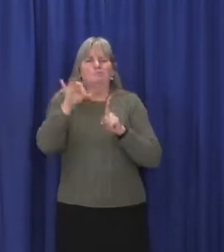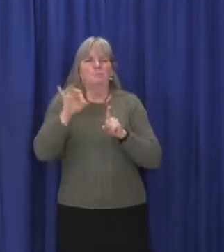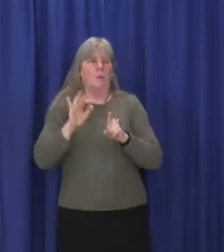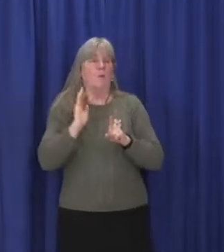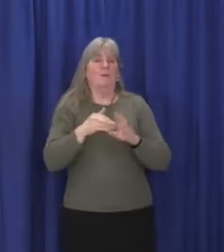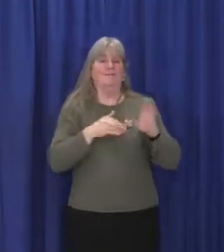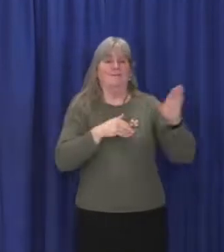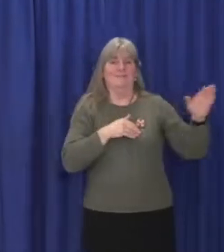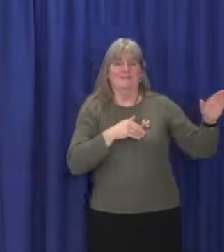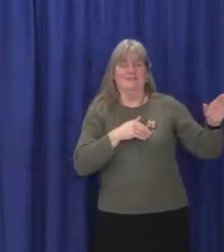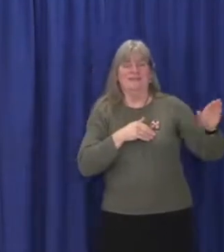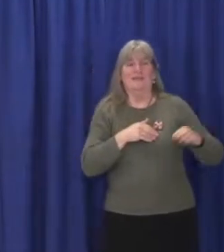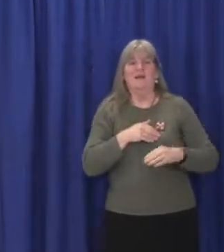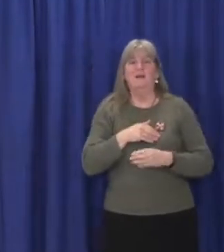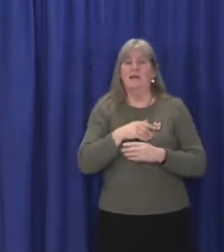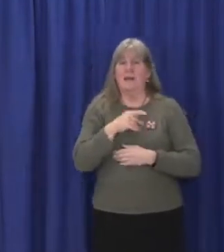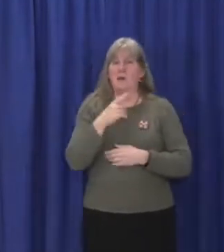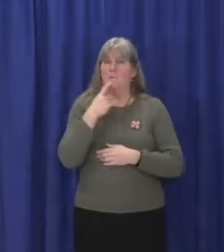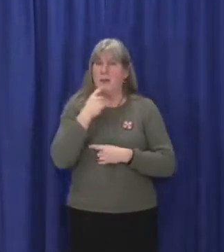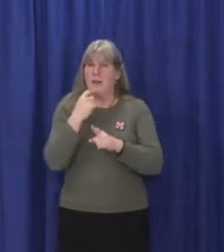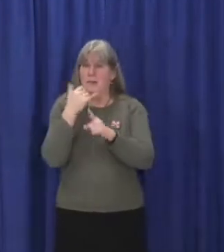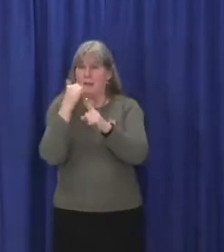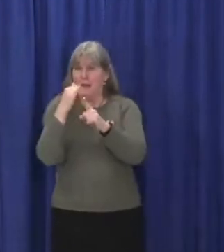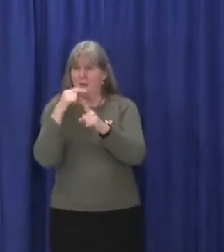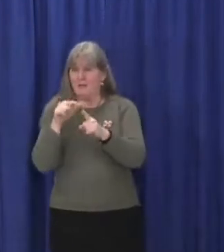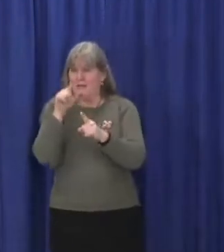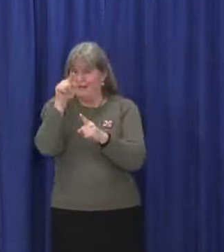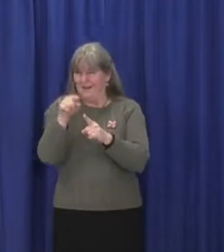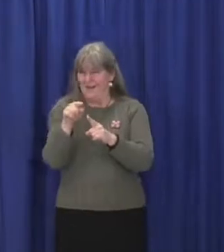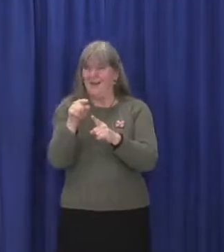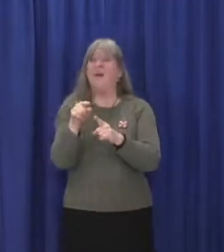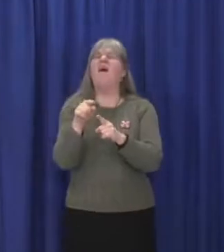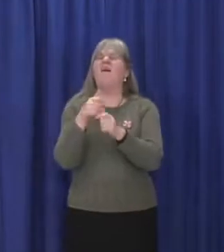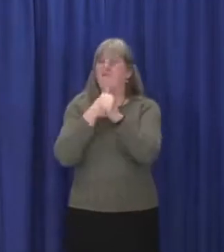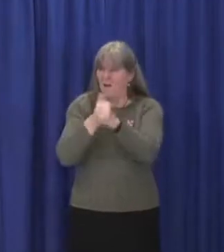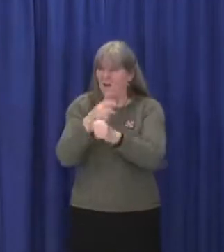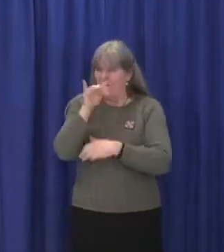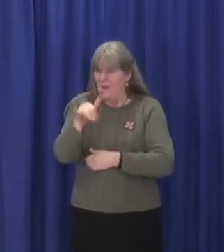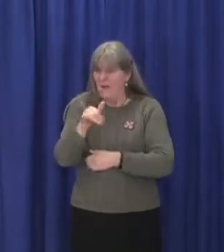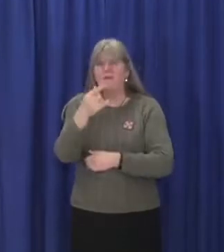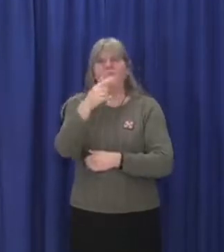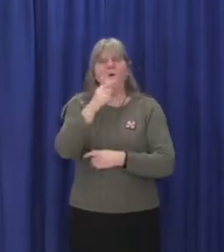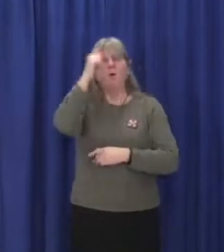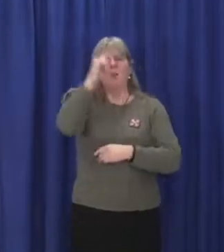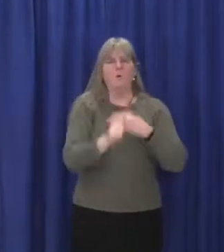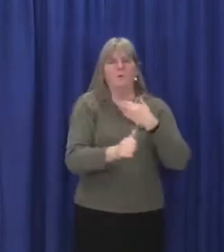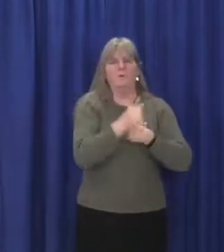With these measures in place, our schools remain low risk settings and positive places for children